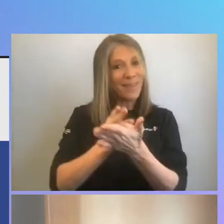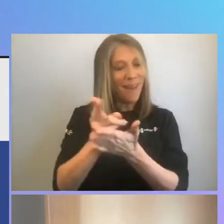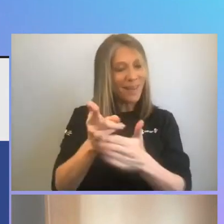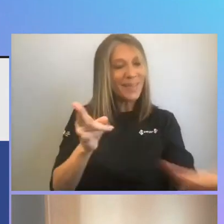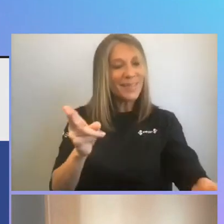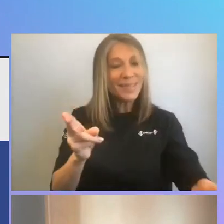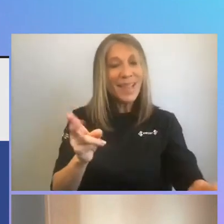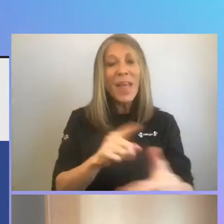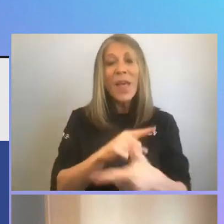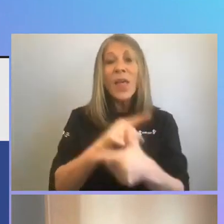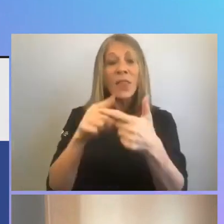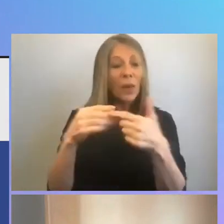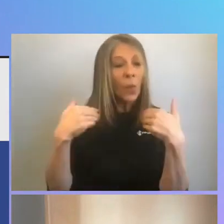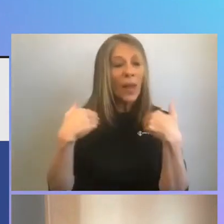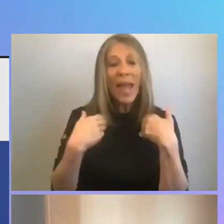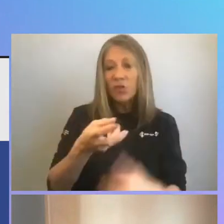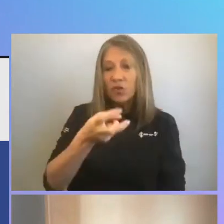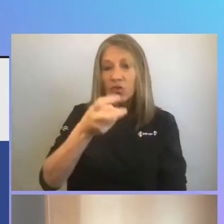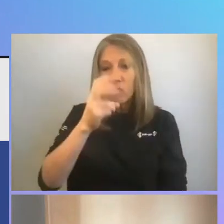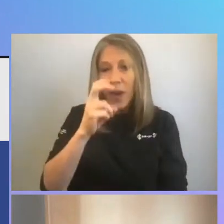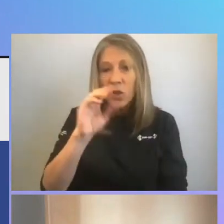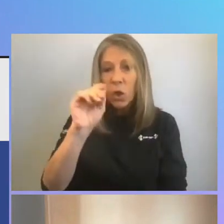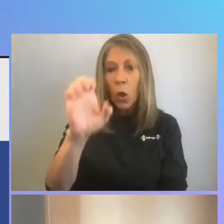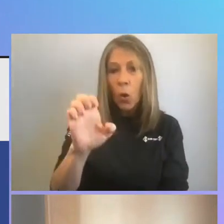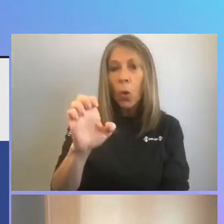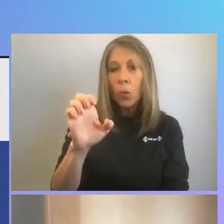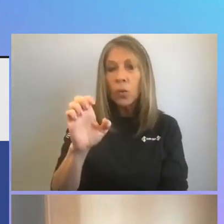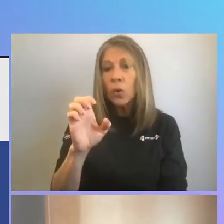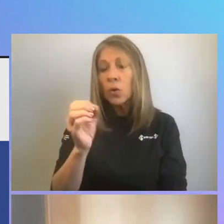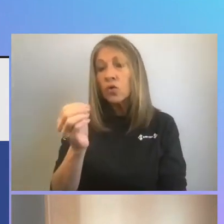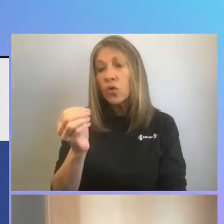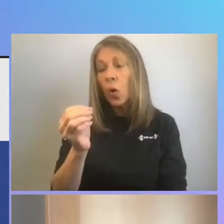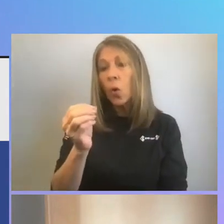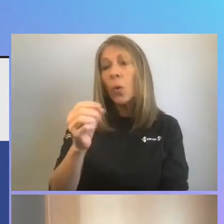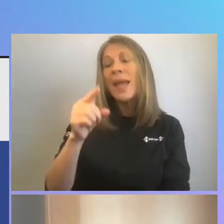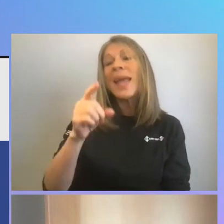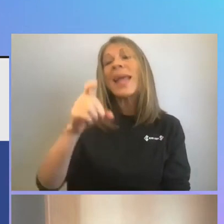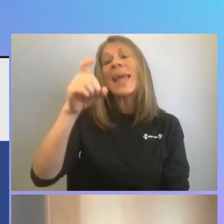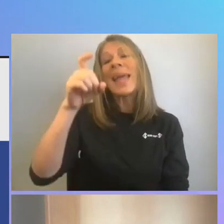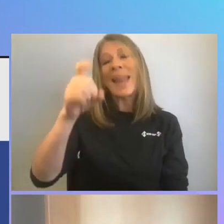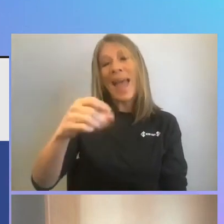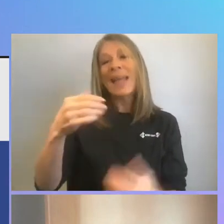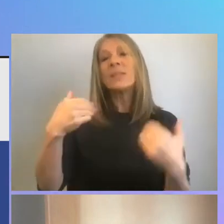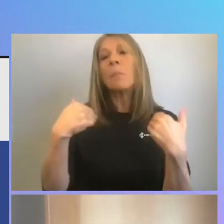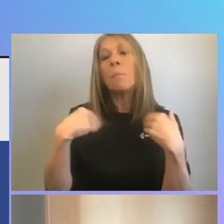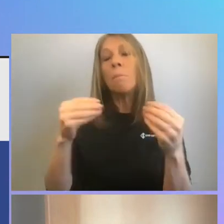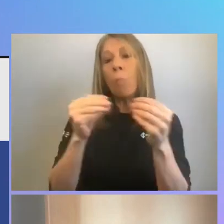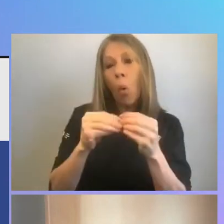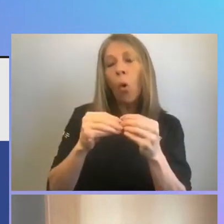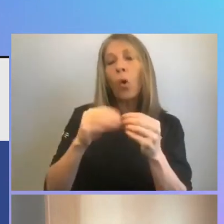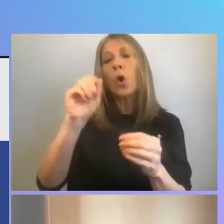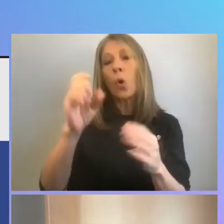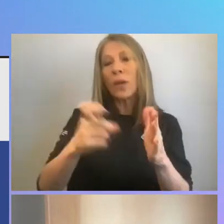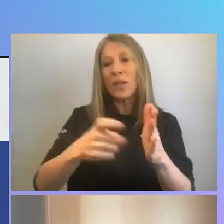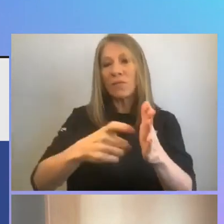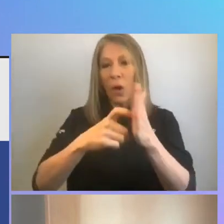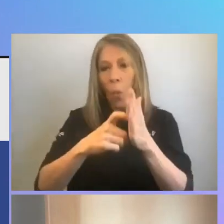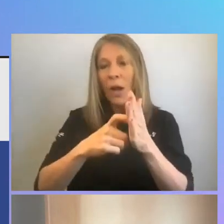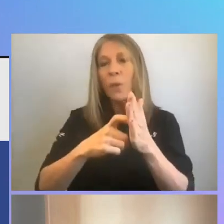stricter code quality needs. So angular demands higher coding standards. Just leading to more stable and efficient solutions.